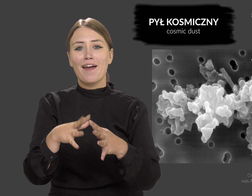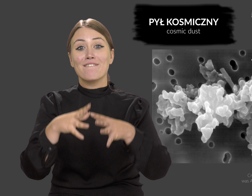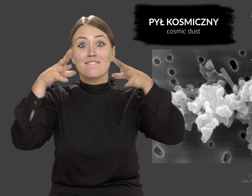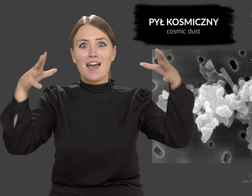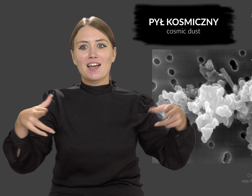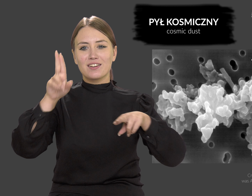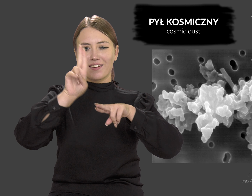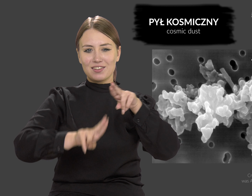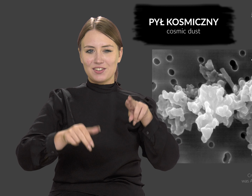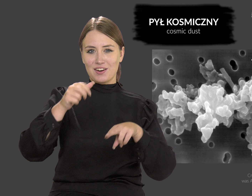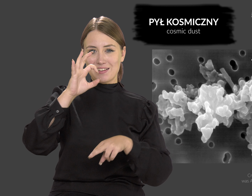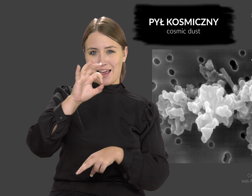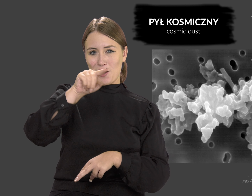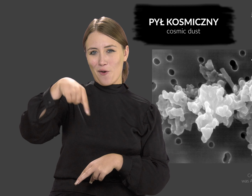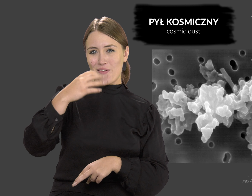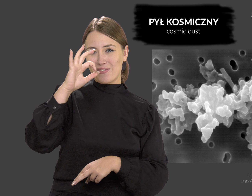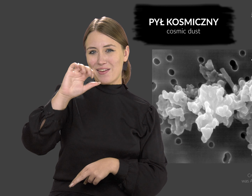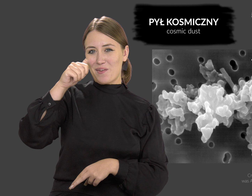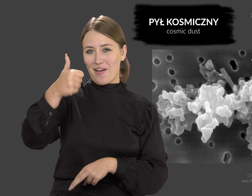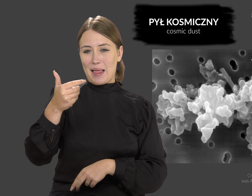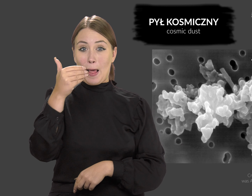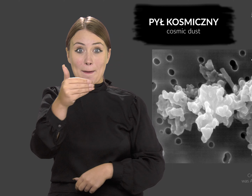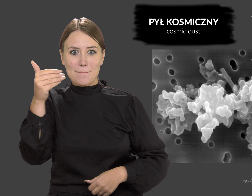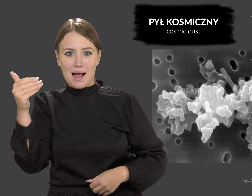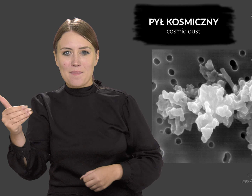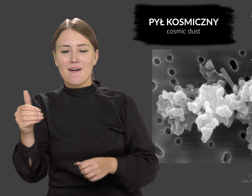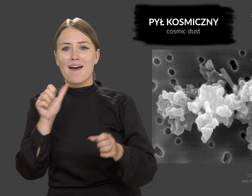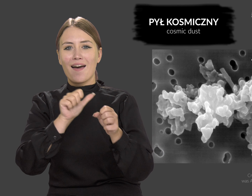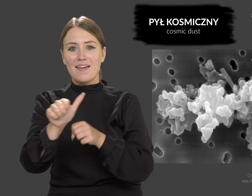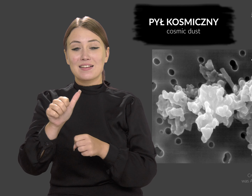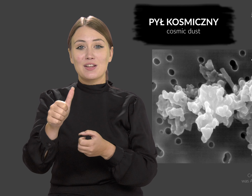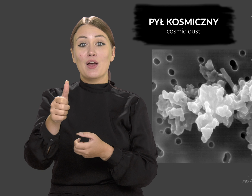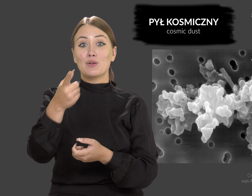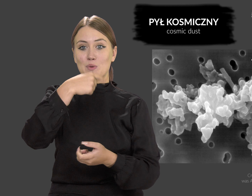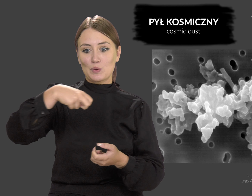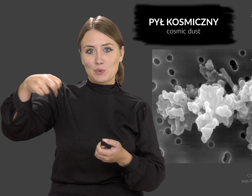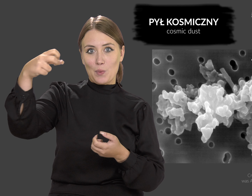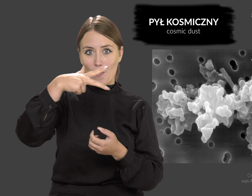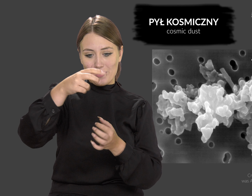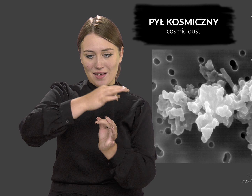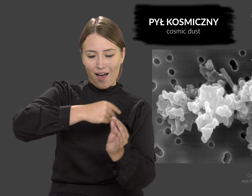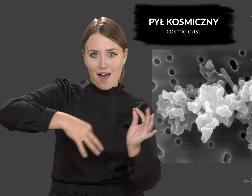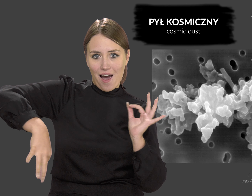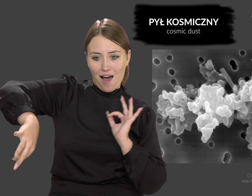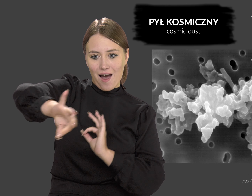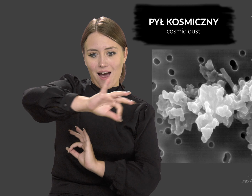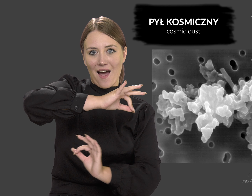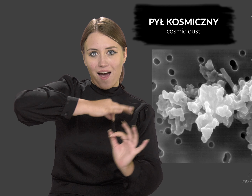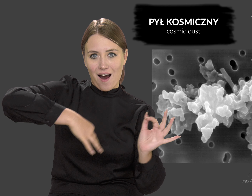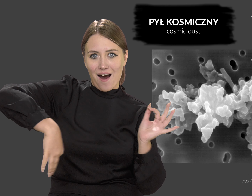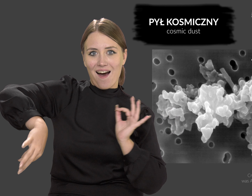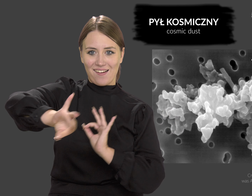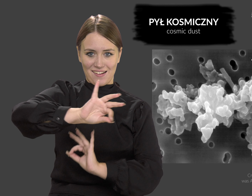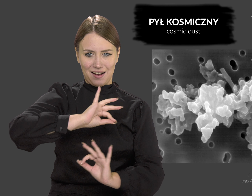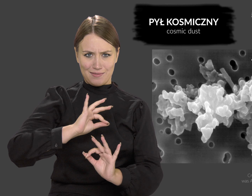larger than 0.01 millimeters and orbit the Sun.